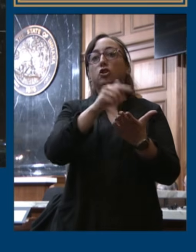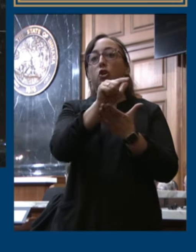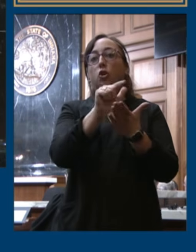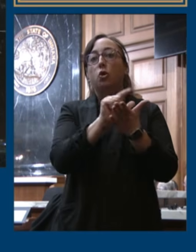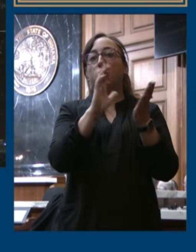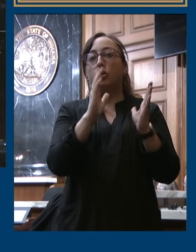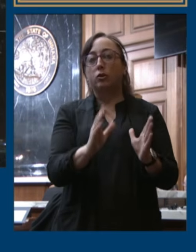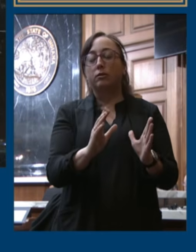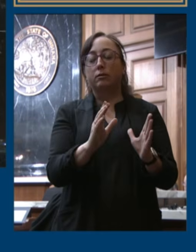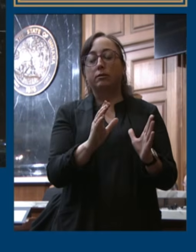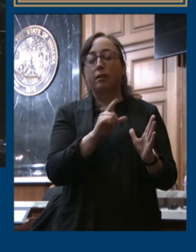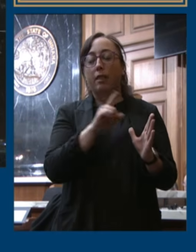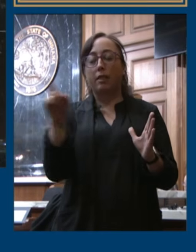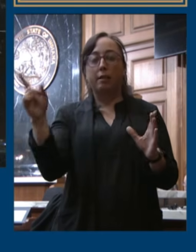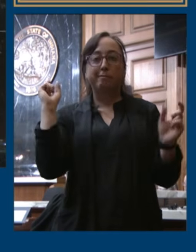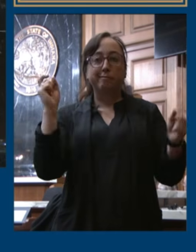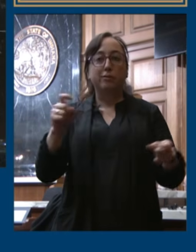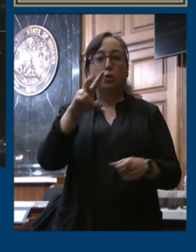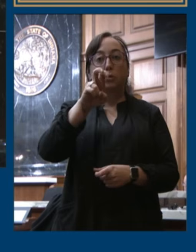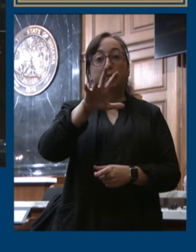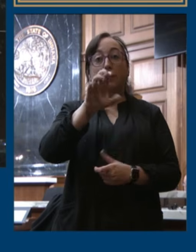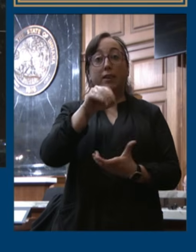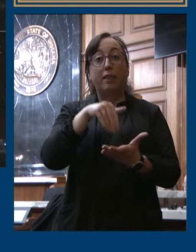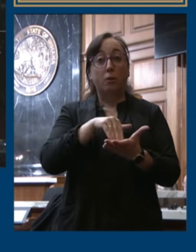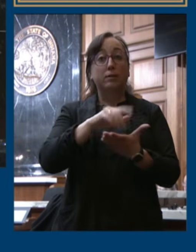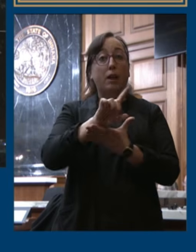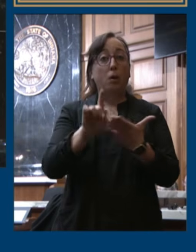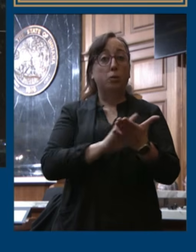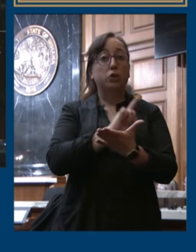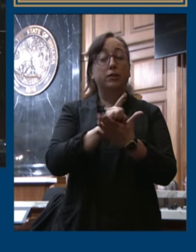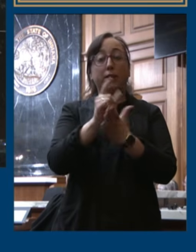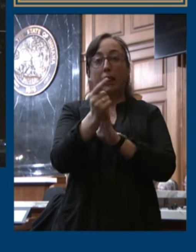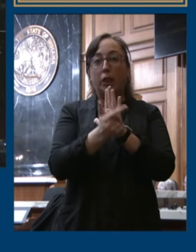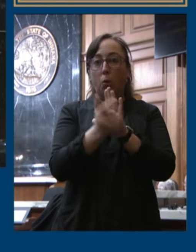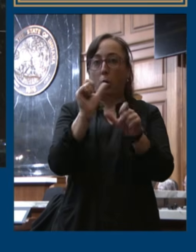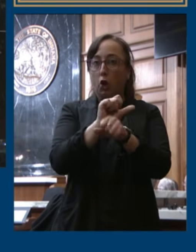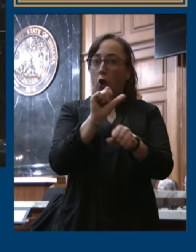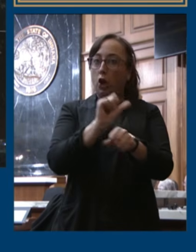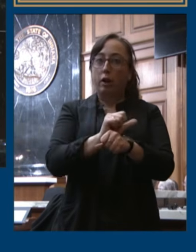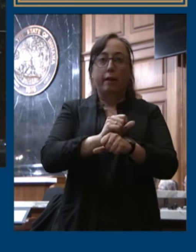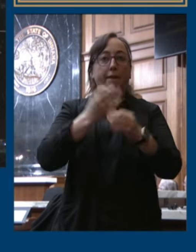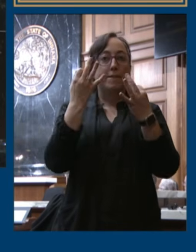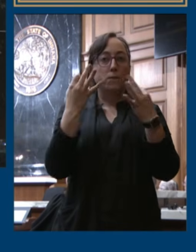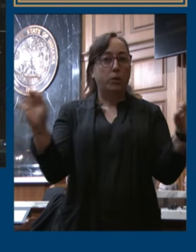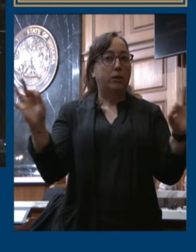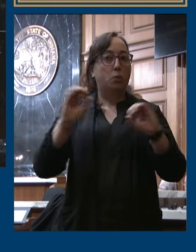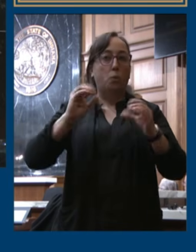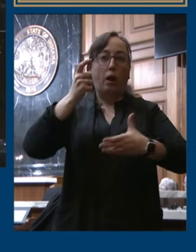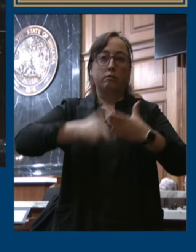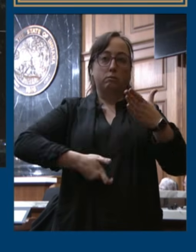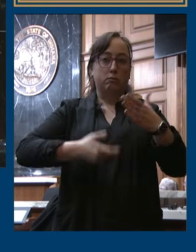CONTRIBUTED NEARLY 250,000 HOURS OF LEGAL WORK AT NO CHARGE LAST YEAR.